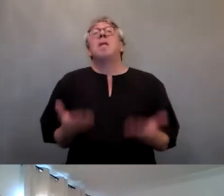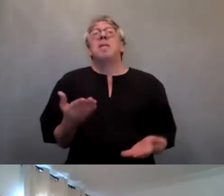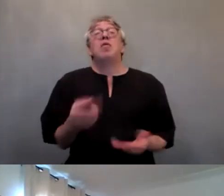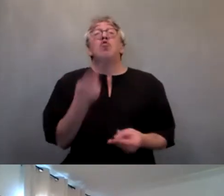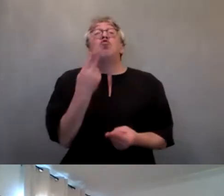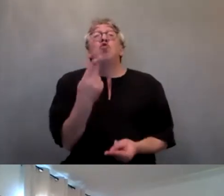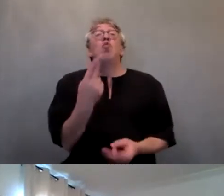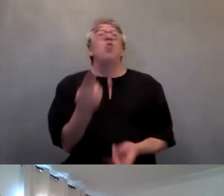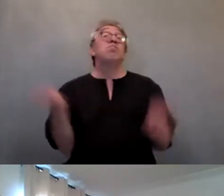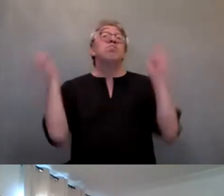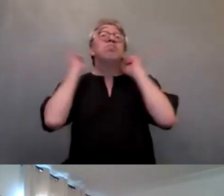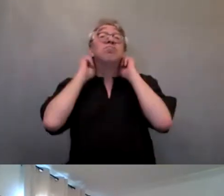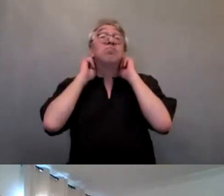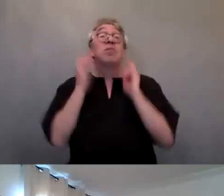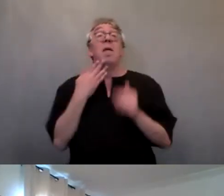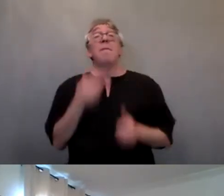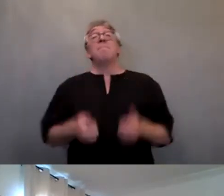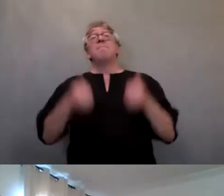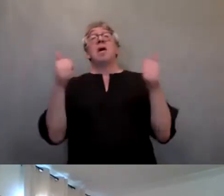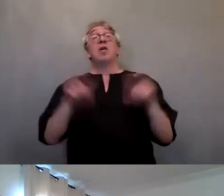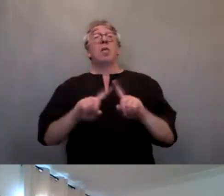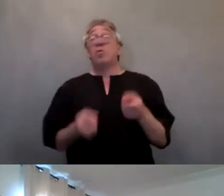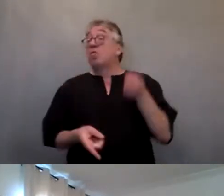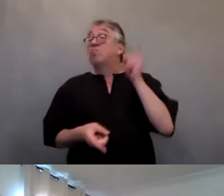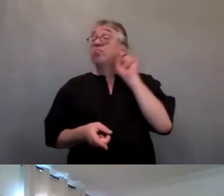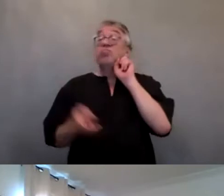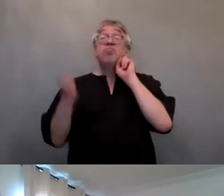the fact that, perhaps I would have done better with two cochlear